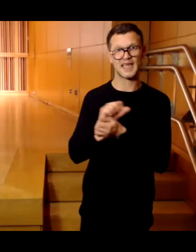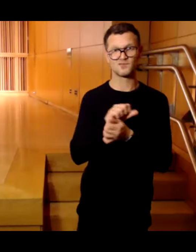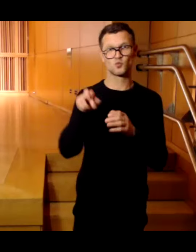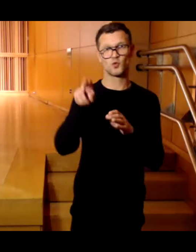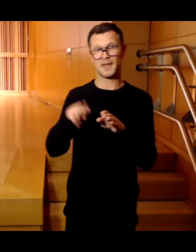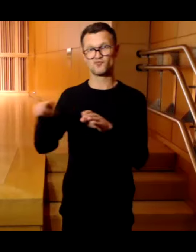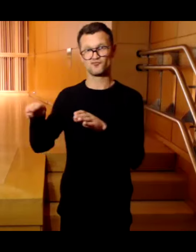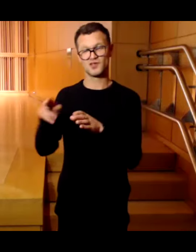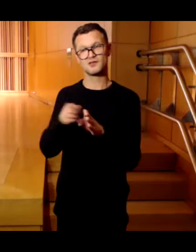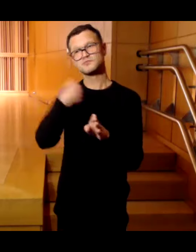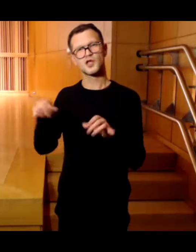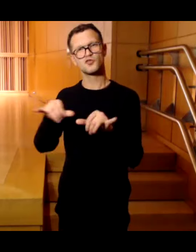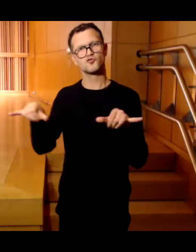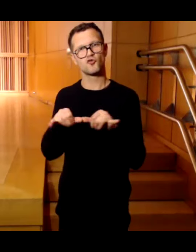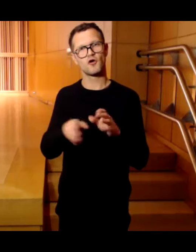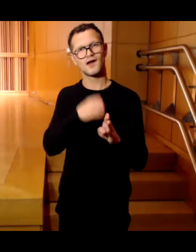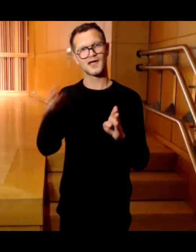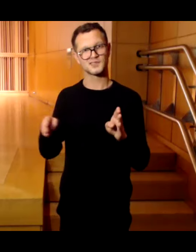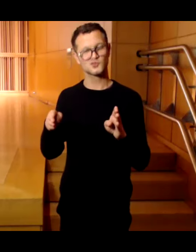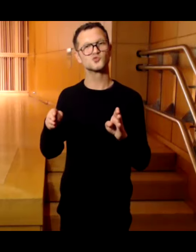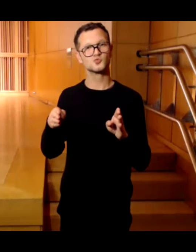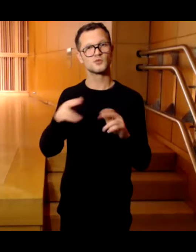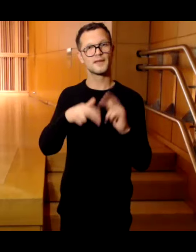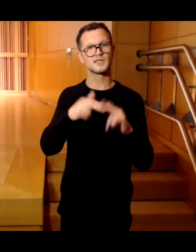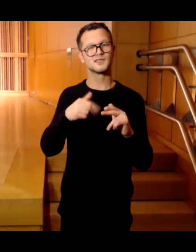Thus, the softness of the earth beneath our feet.